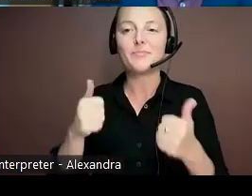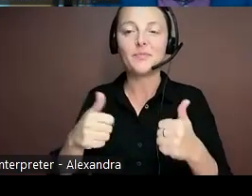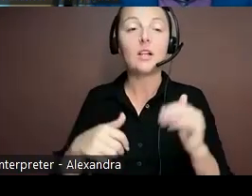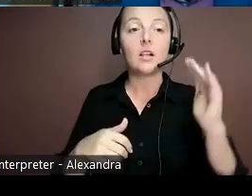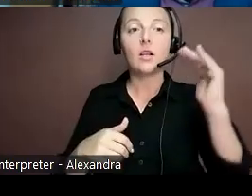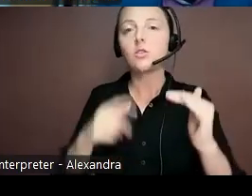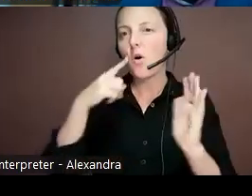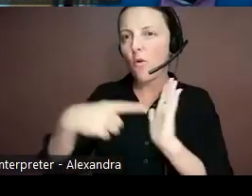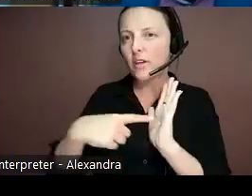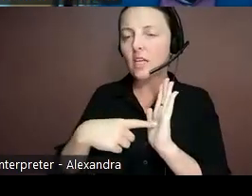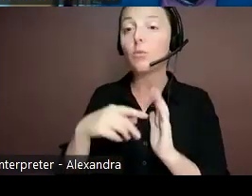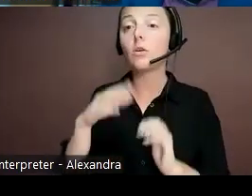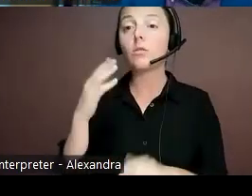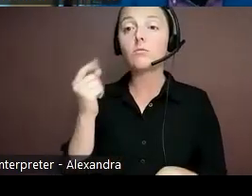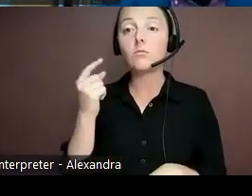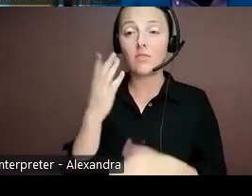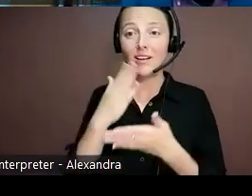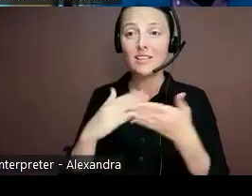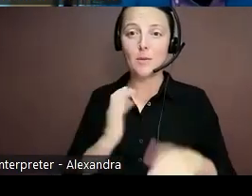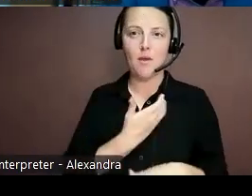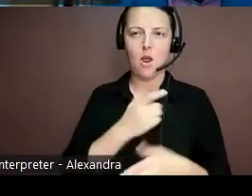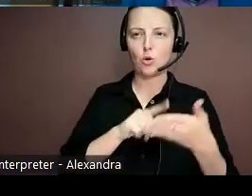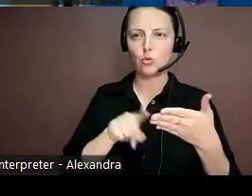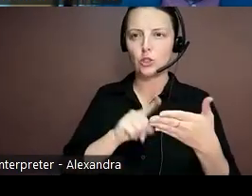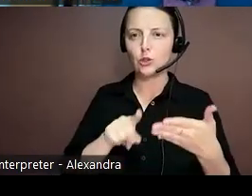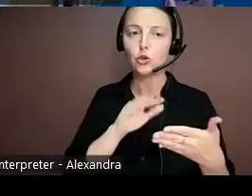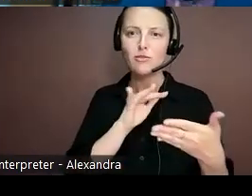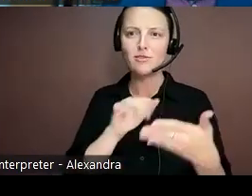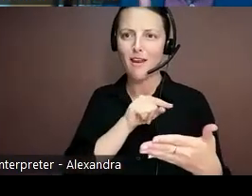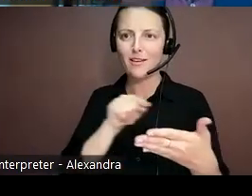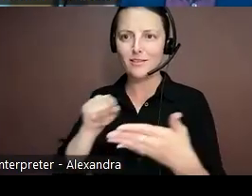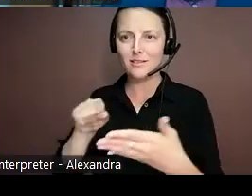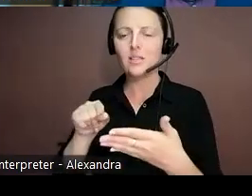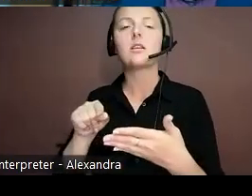of the studies that we've done uh because we we have access to this kind of population we we see